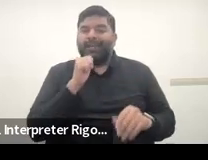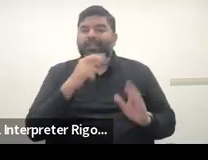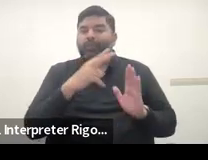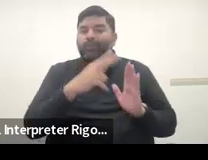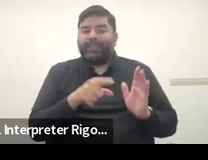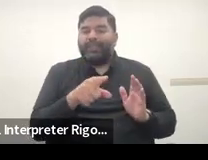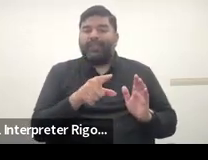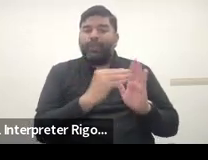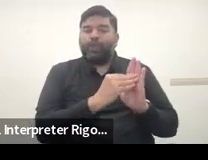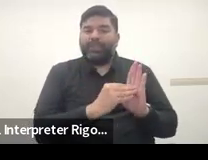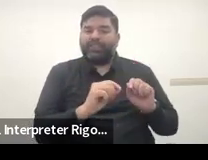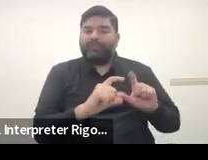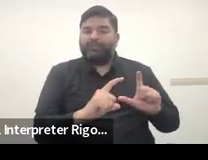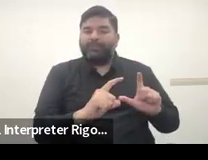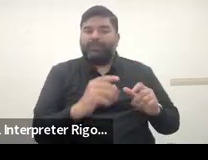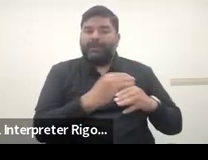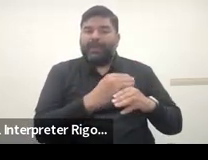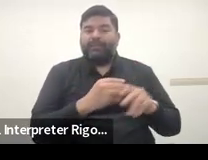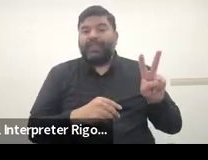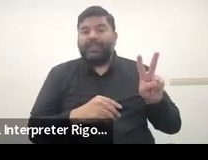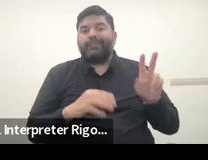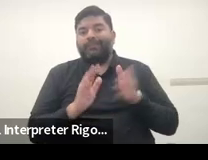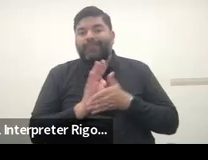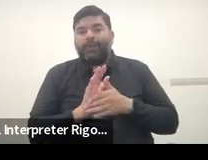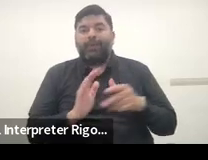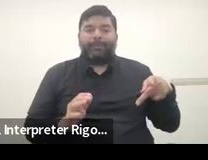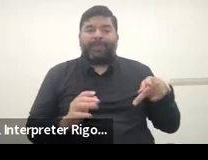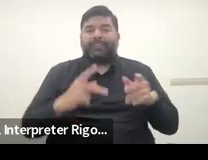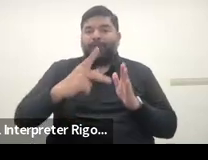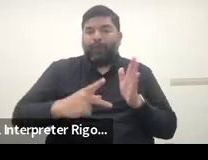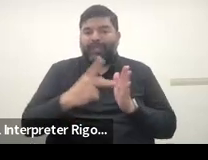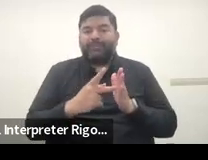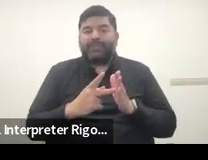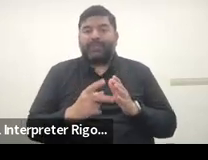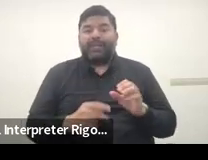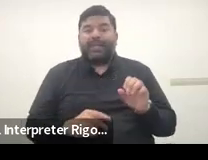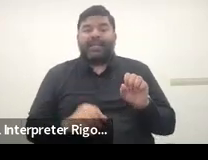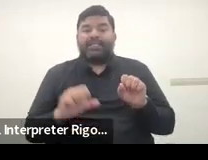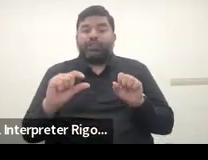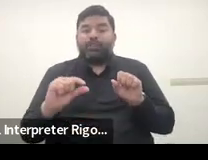you're curious "V" stands for video "P" stands for phoning little "s" is in a single sign and then the